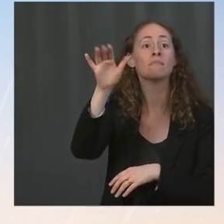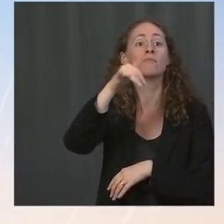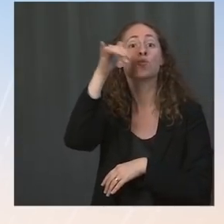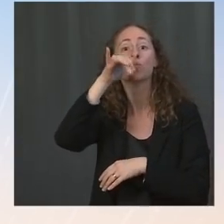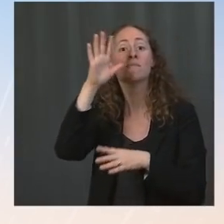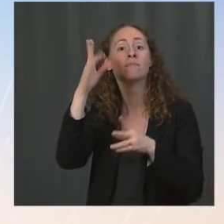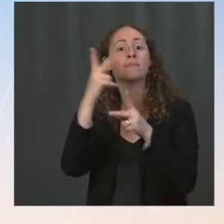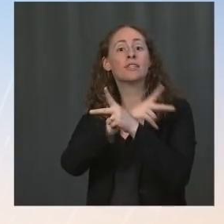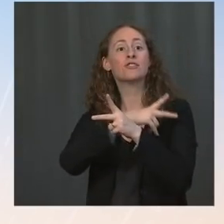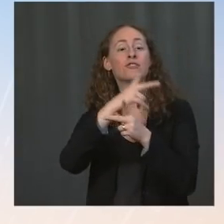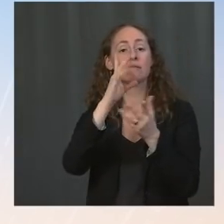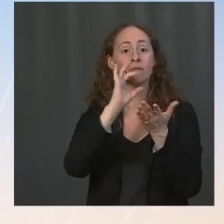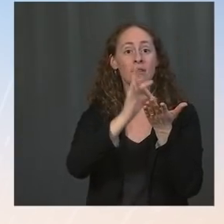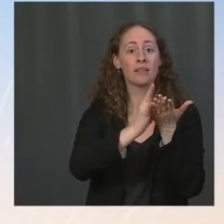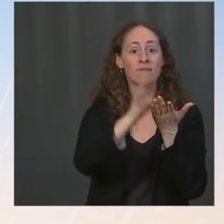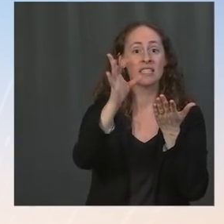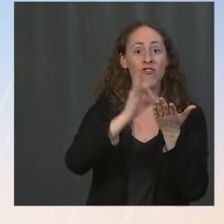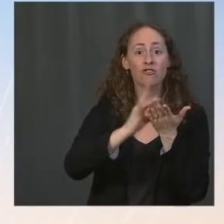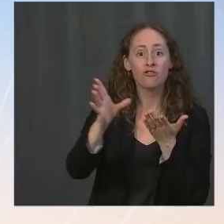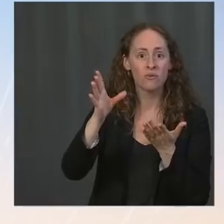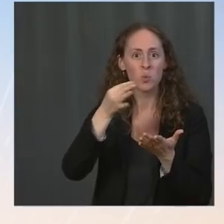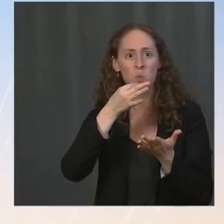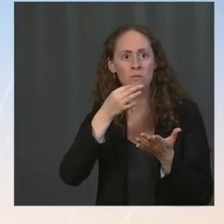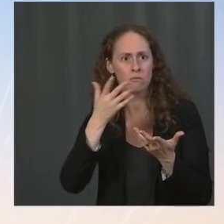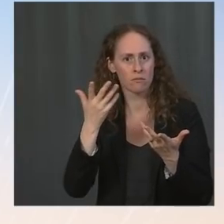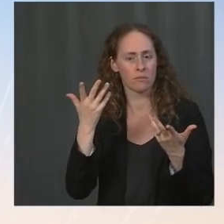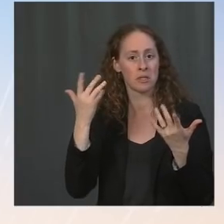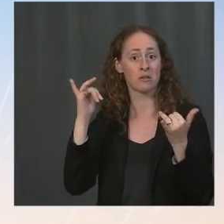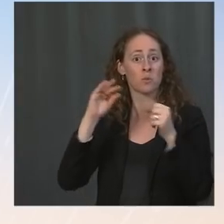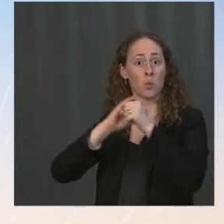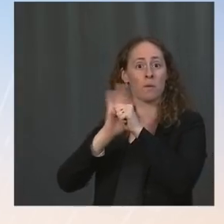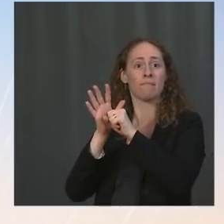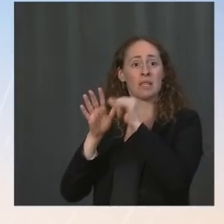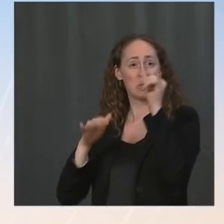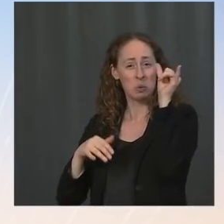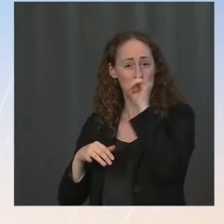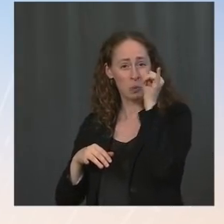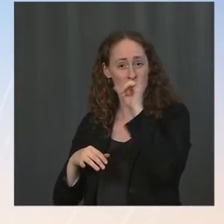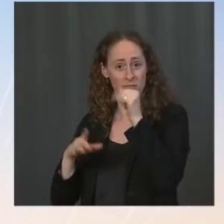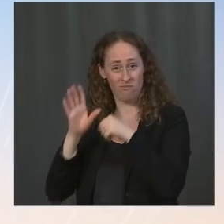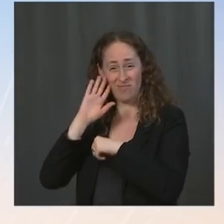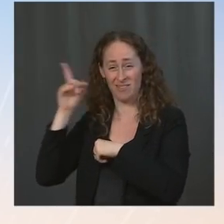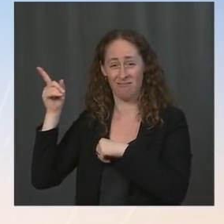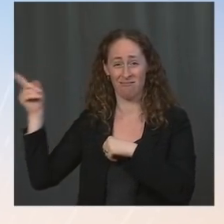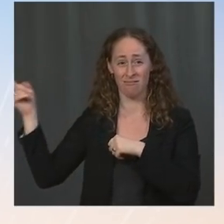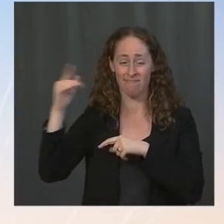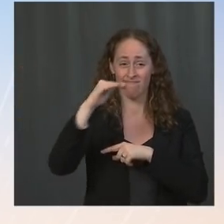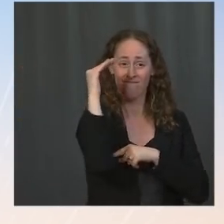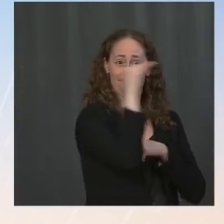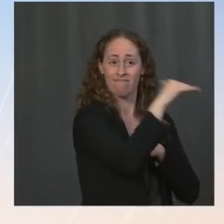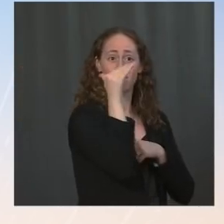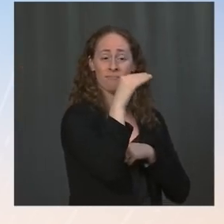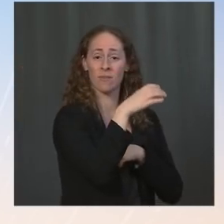has the President considered asking Congress to extend those benefits further? Ms. Psaki: Well, if Congress were to vote to extend --